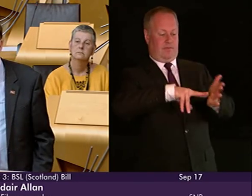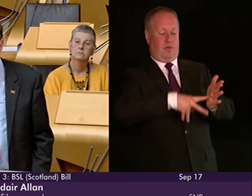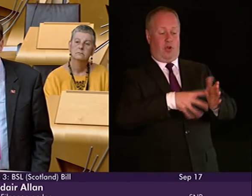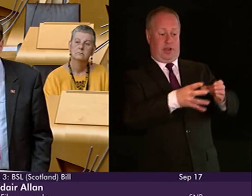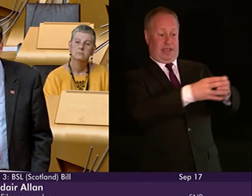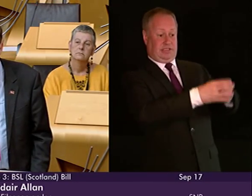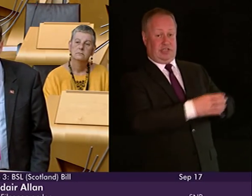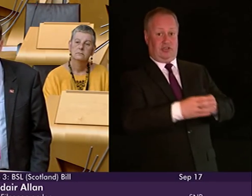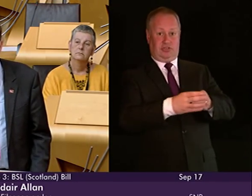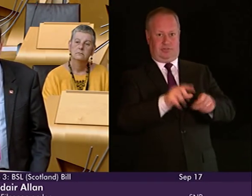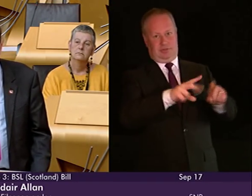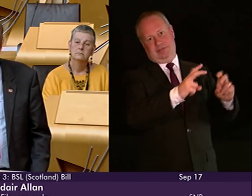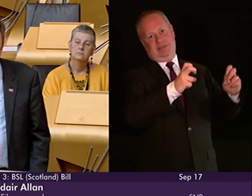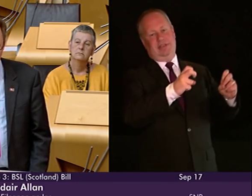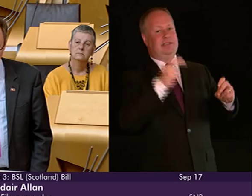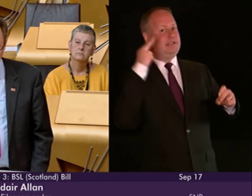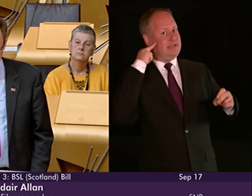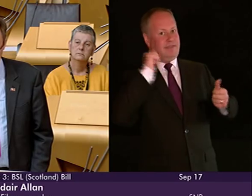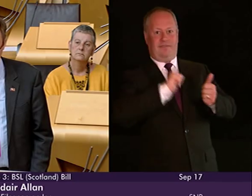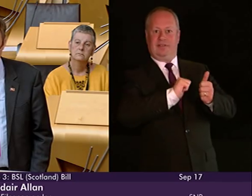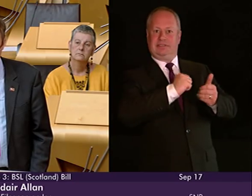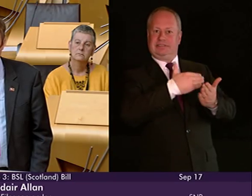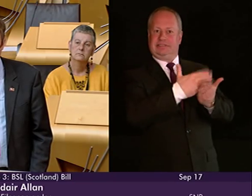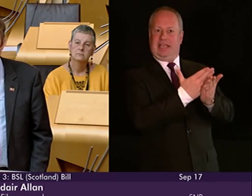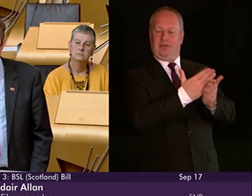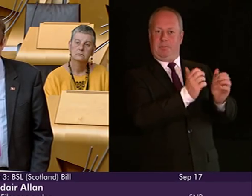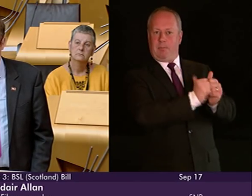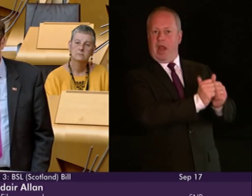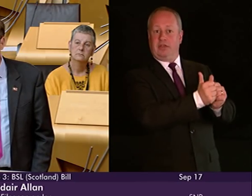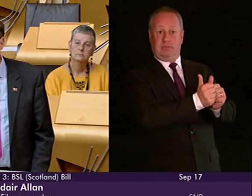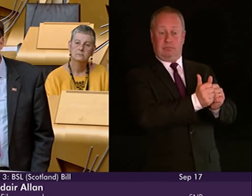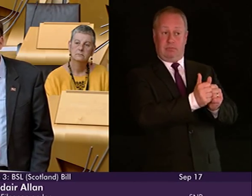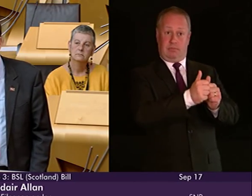deaf sector partnership, all of which are represented in the public gallery today. They are the